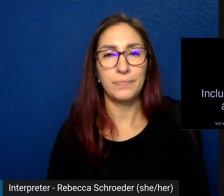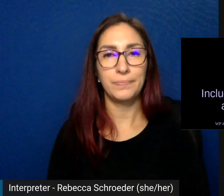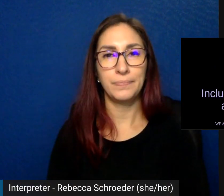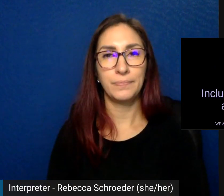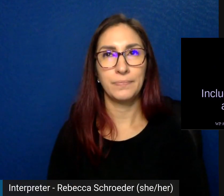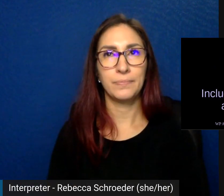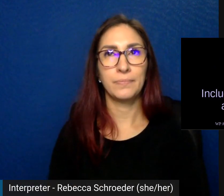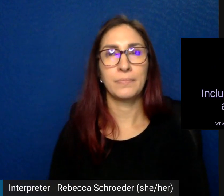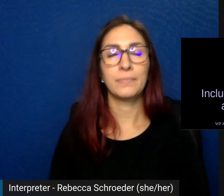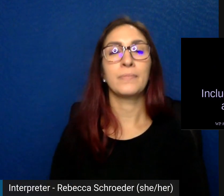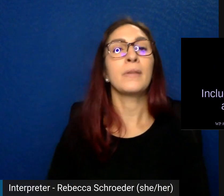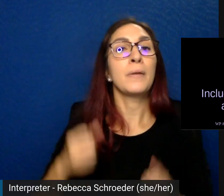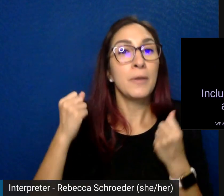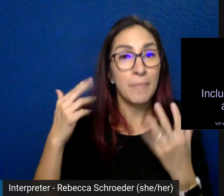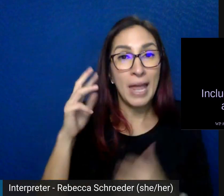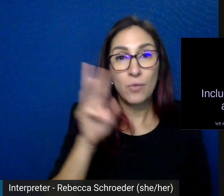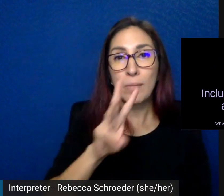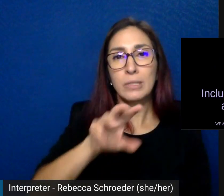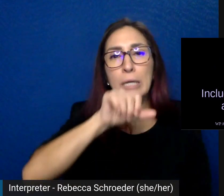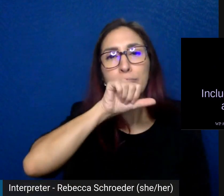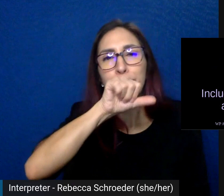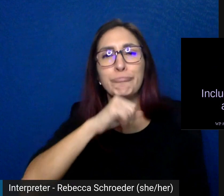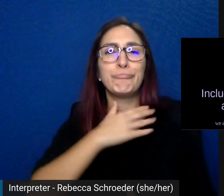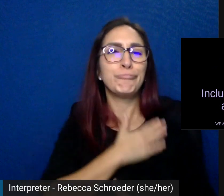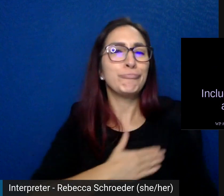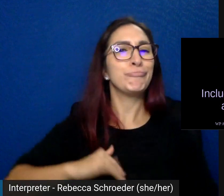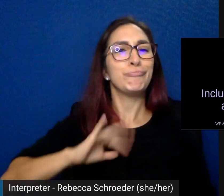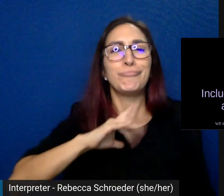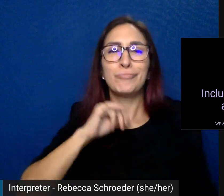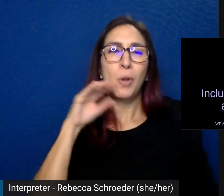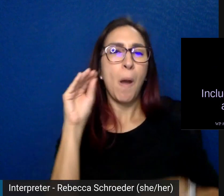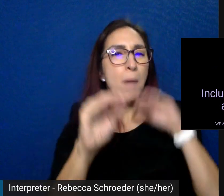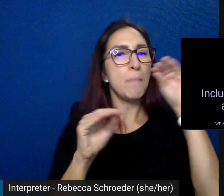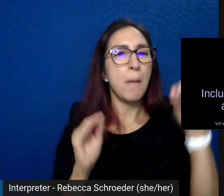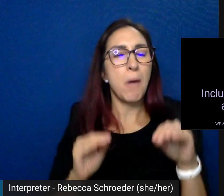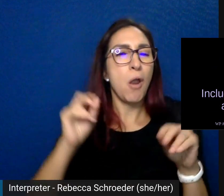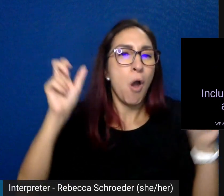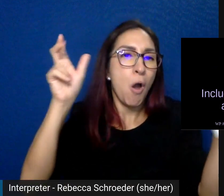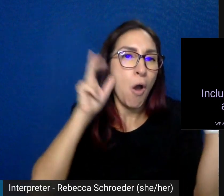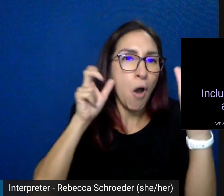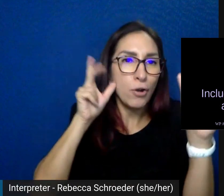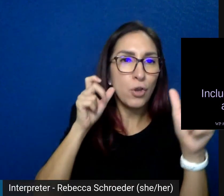and while they can look great, they can be an accessibility nightmare.